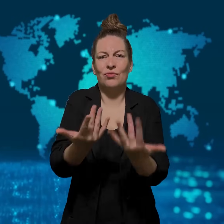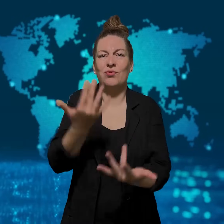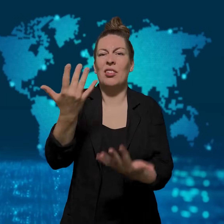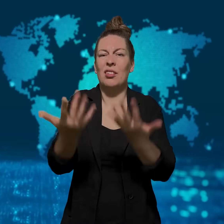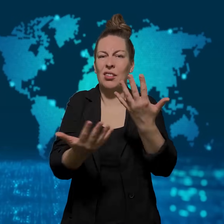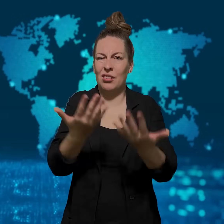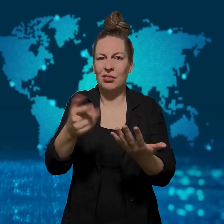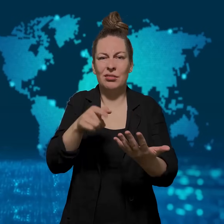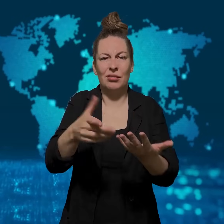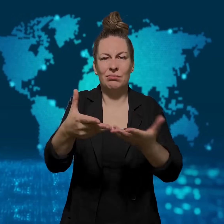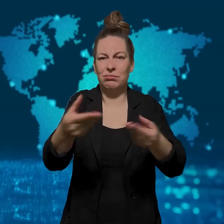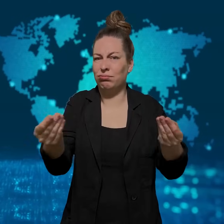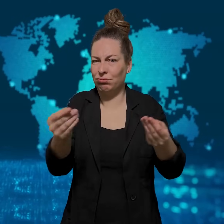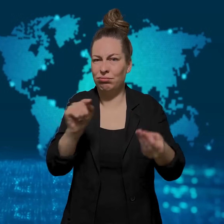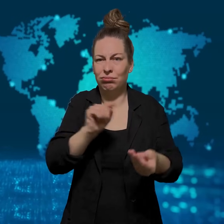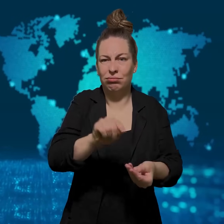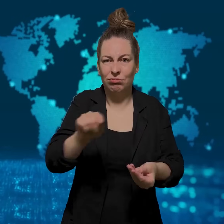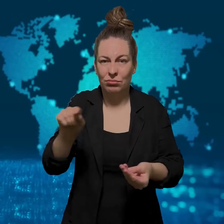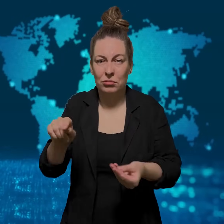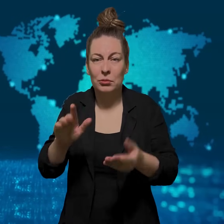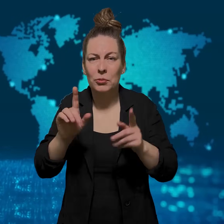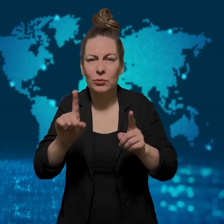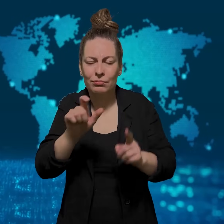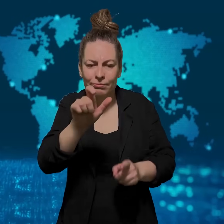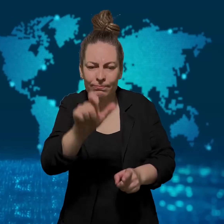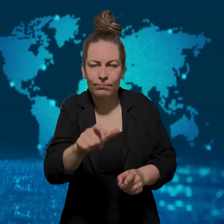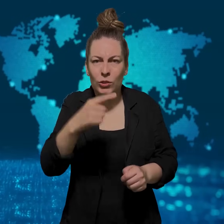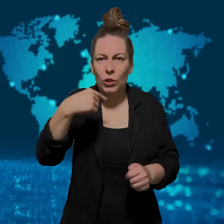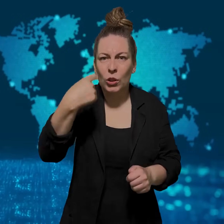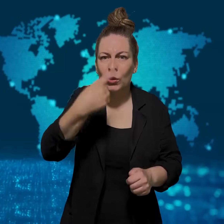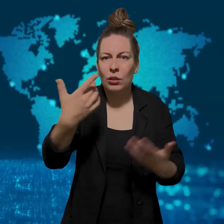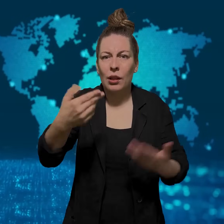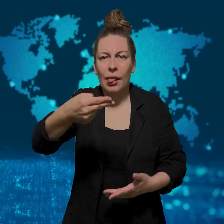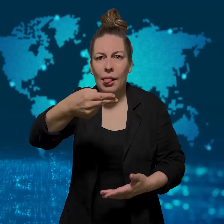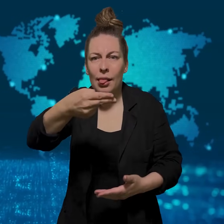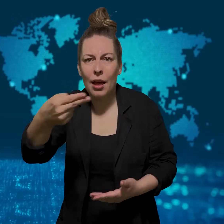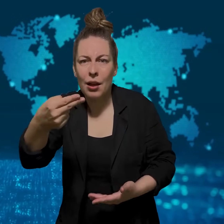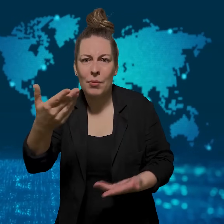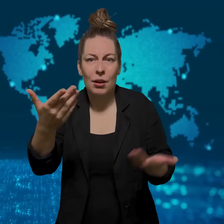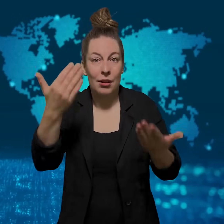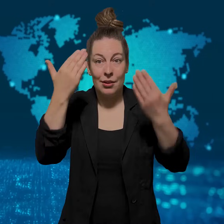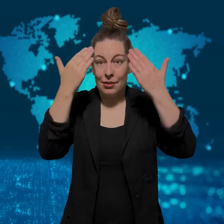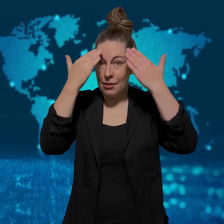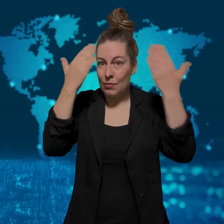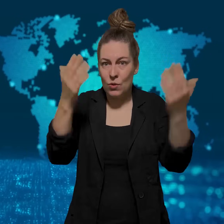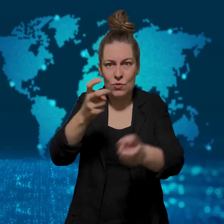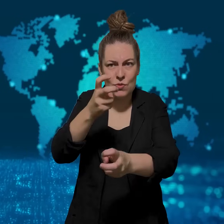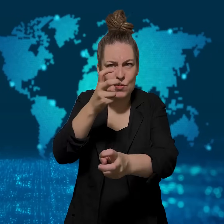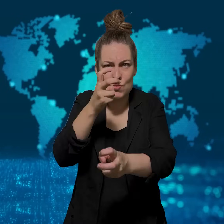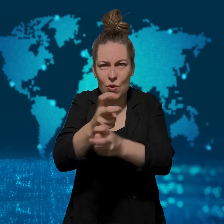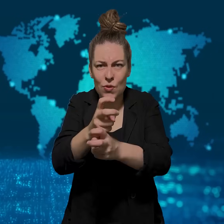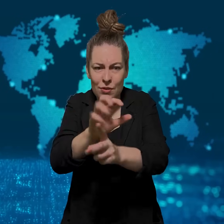At least 27 bodies were found burned to the ground.